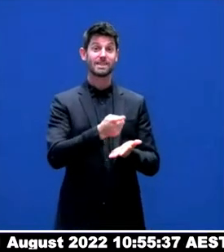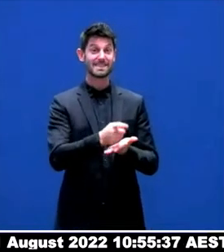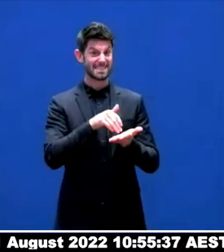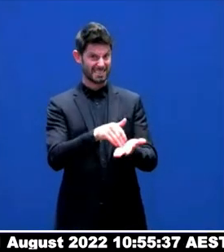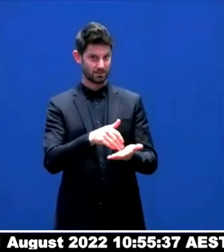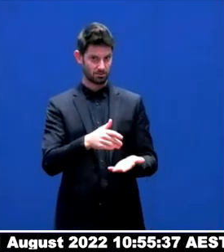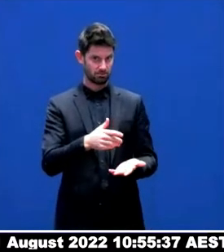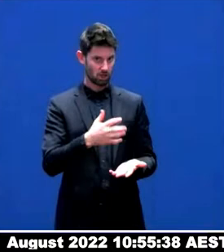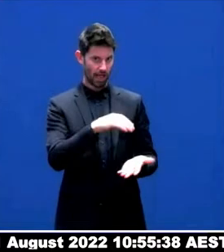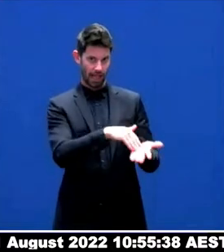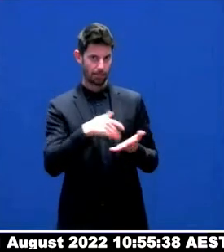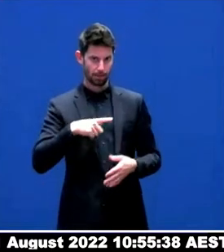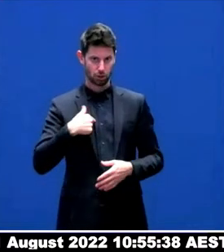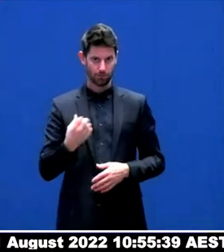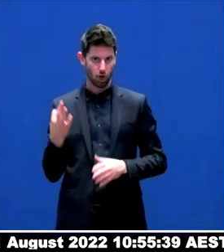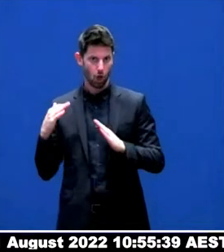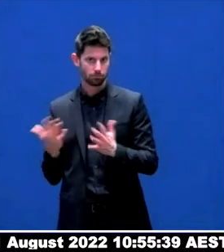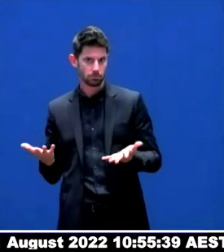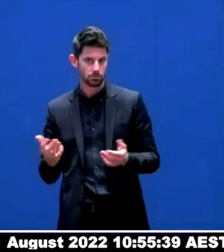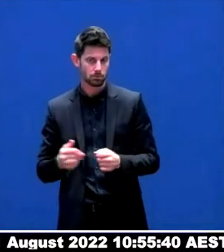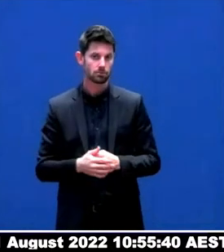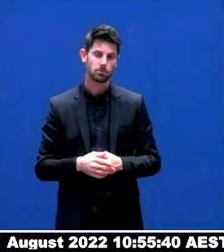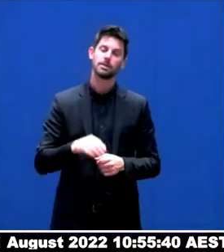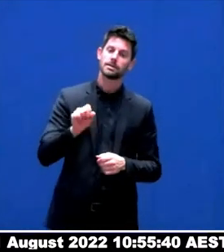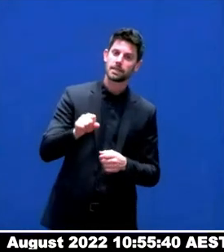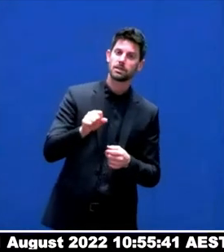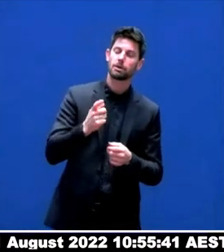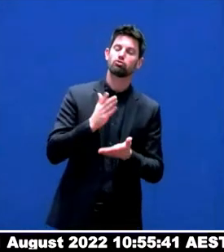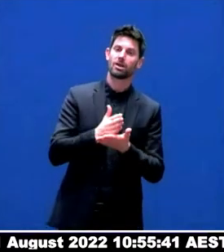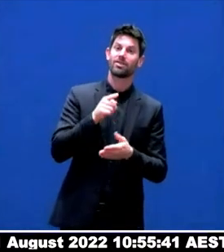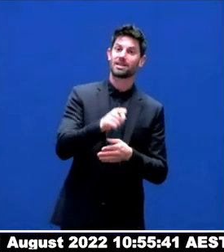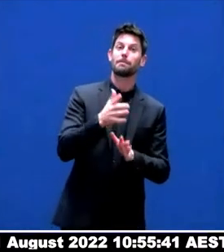No, it's - I mean, by definition, it is for people in rental